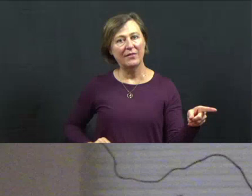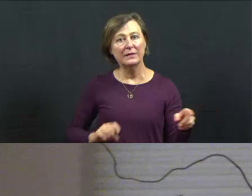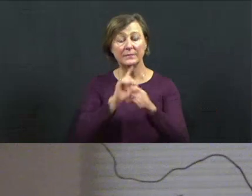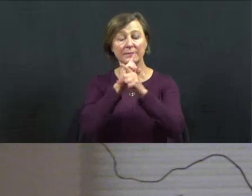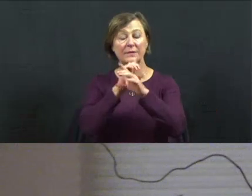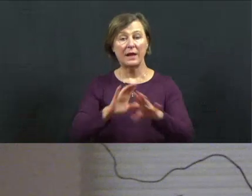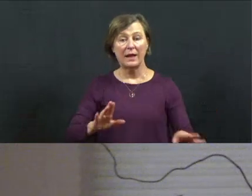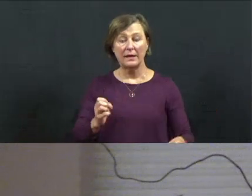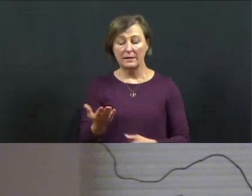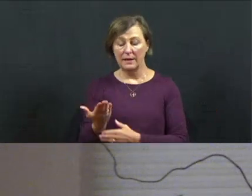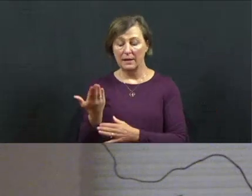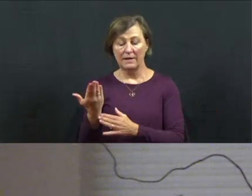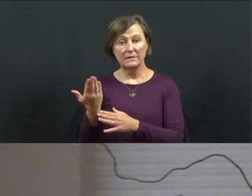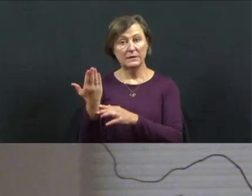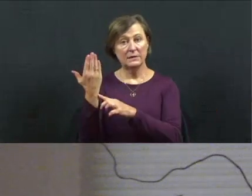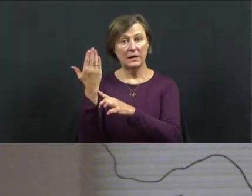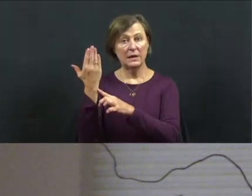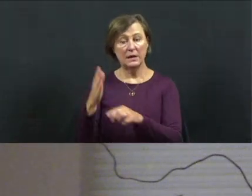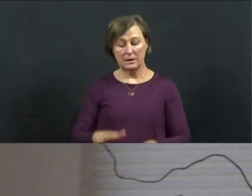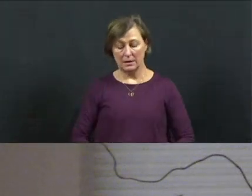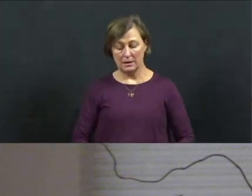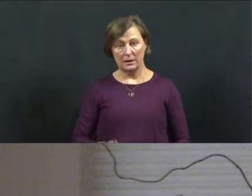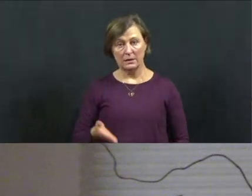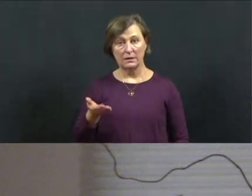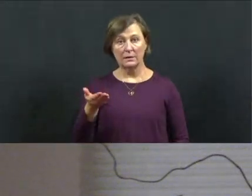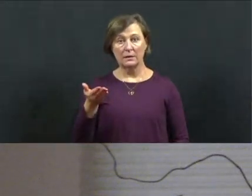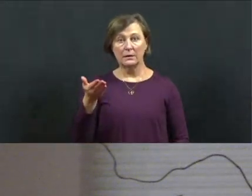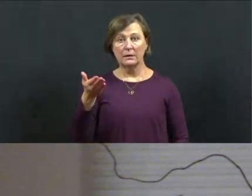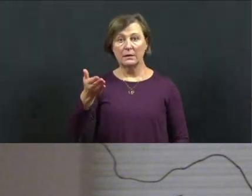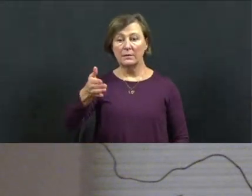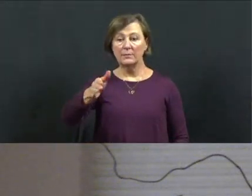lifted his right hand from his lap, and reached in front of him,